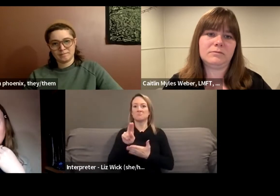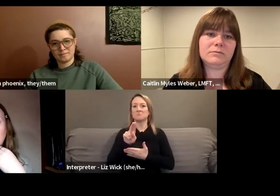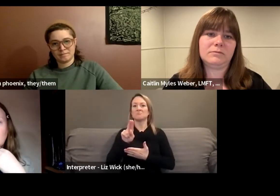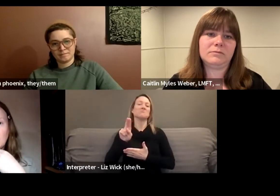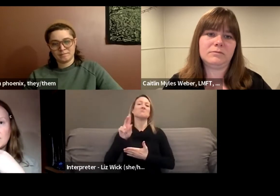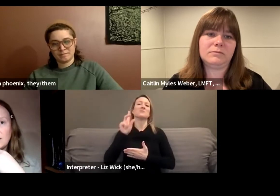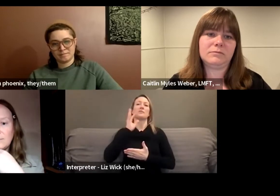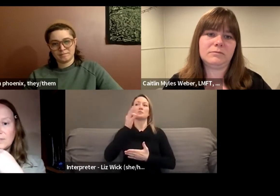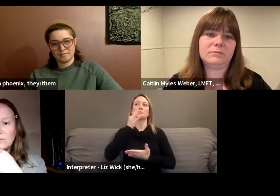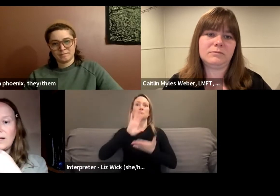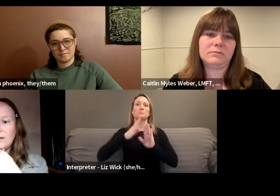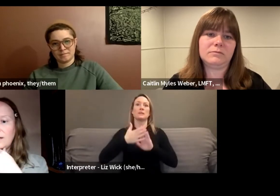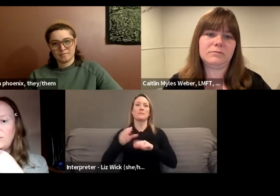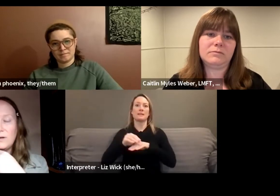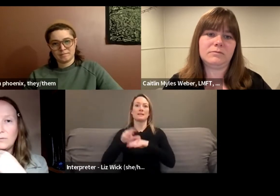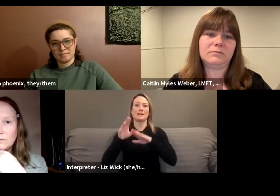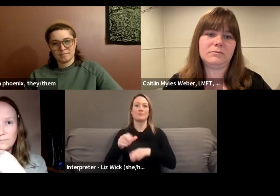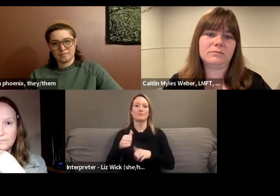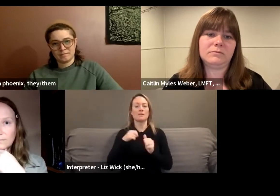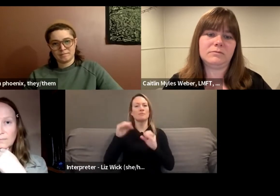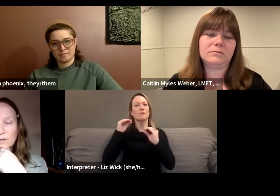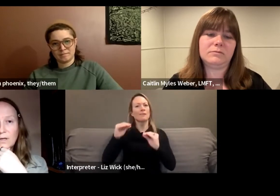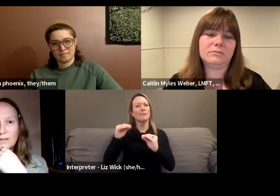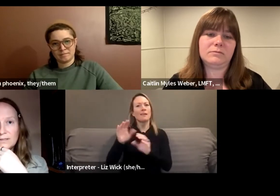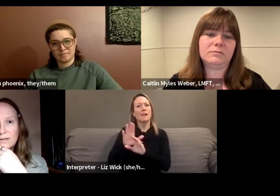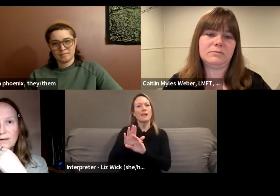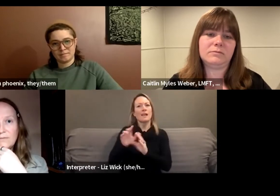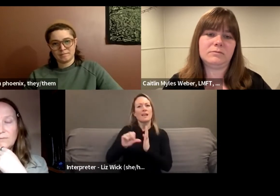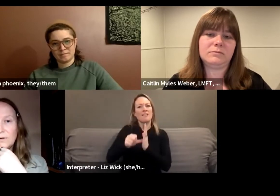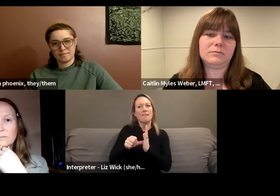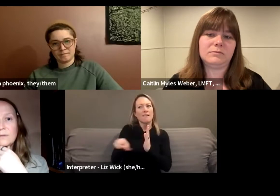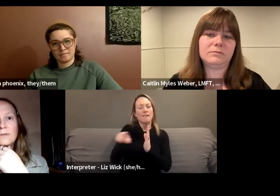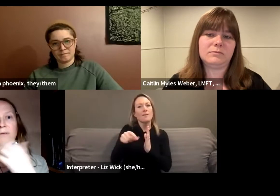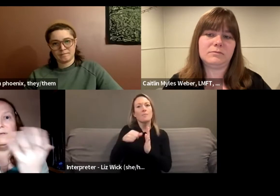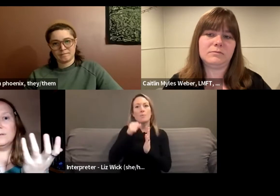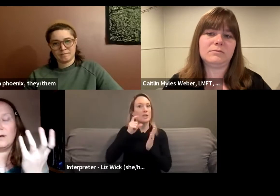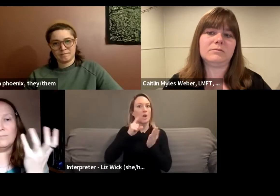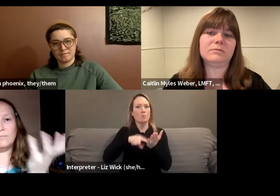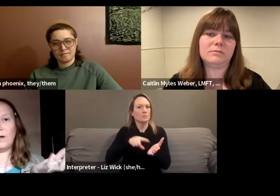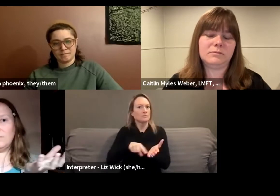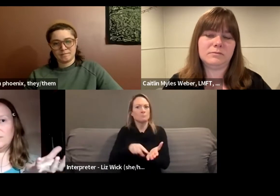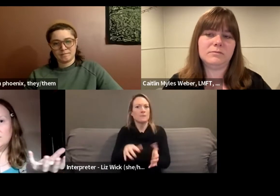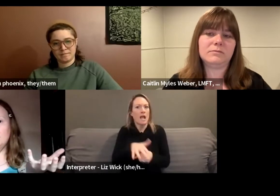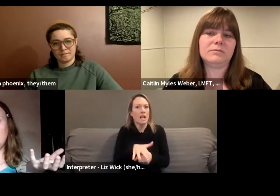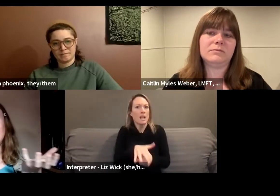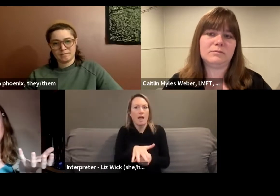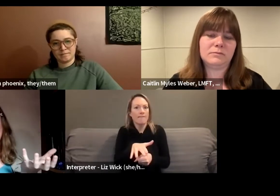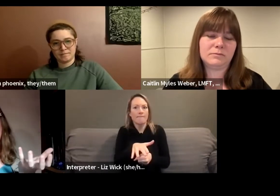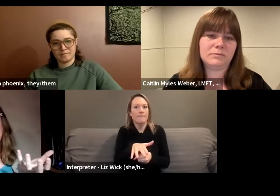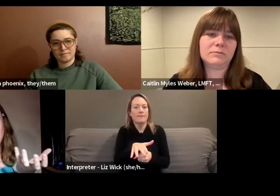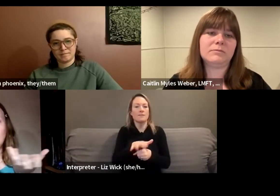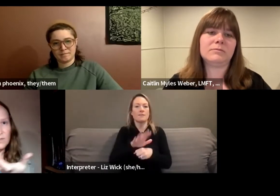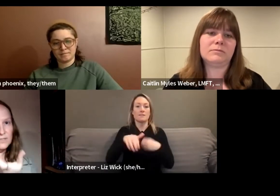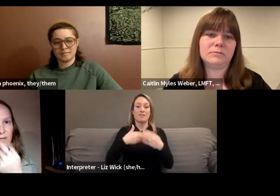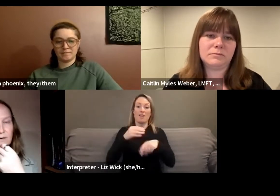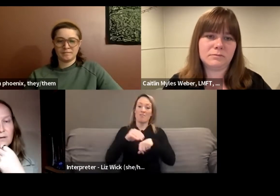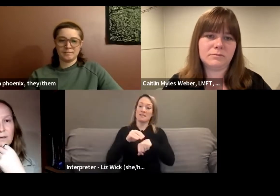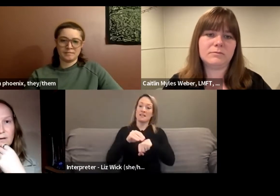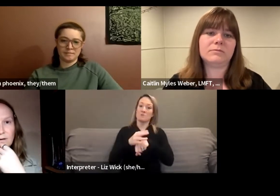I try and press on them as well that we don't look at this enough. All of this counseling stuff like was said earlier,